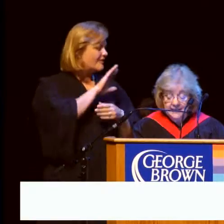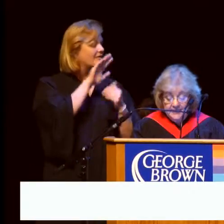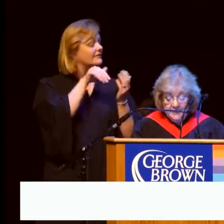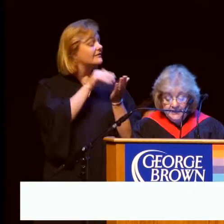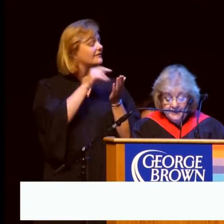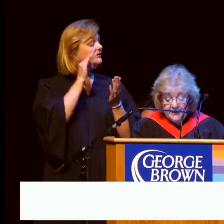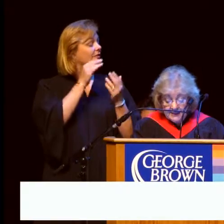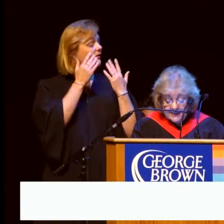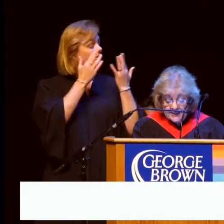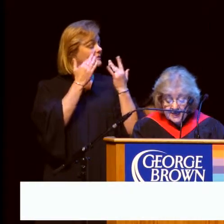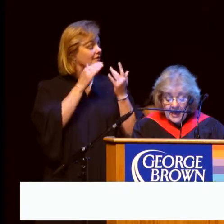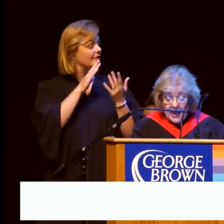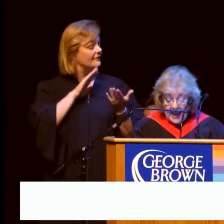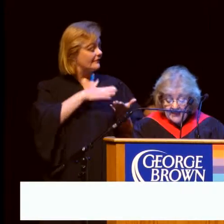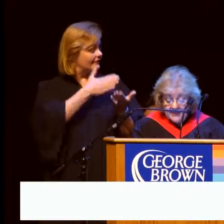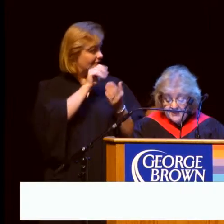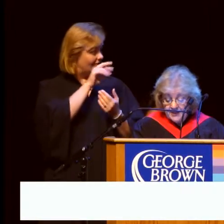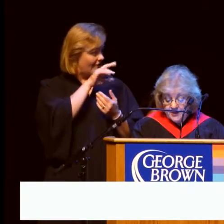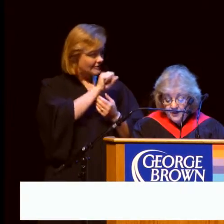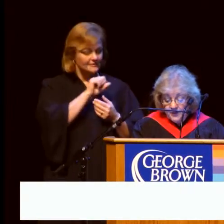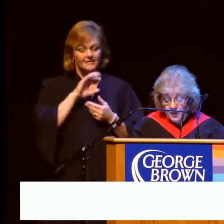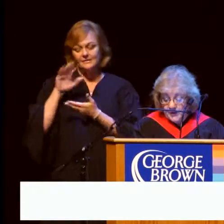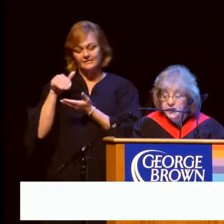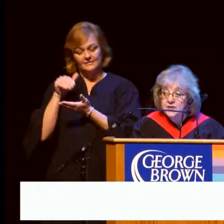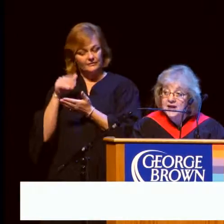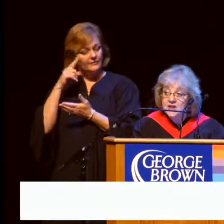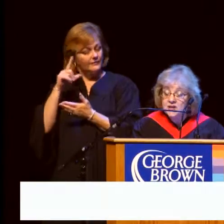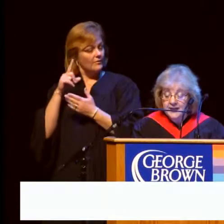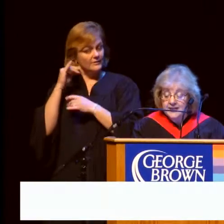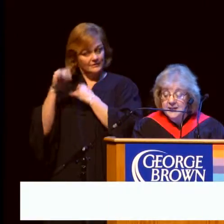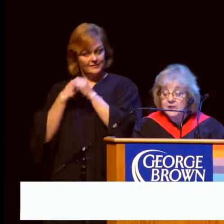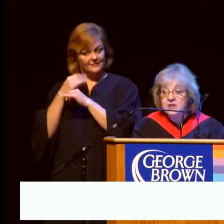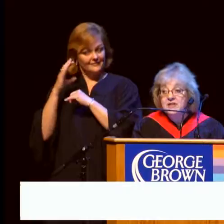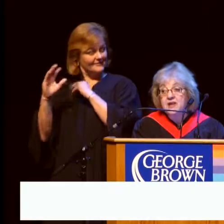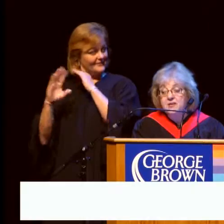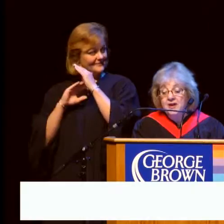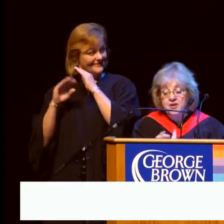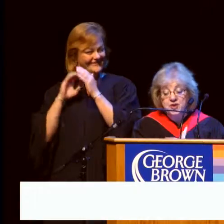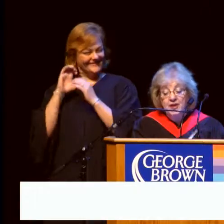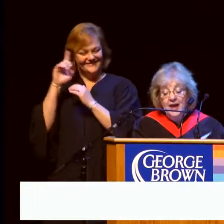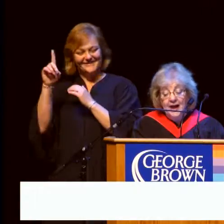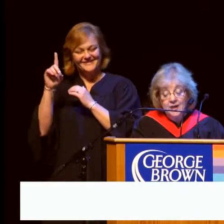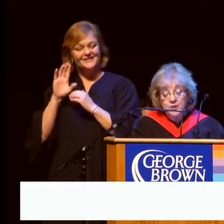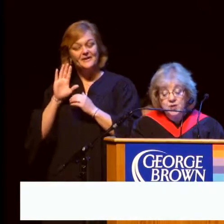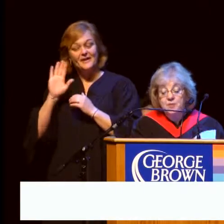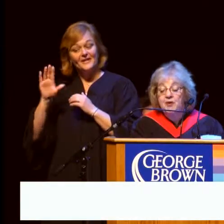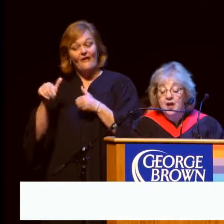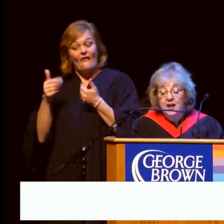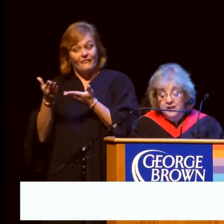AND CULINARY ARTS, AND THE CENTRE FOR INTERNATIONAL AND IMMIGRANT EDUCATION AT GEORGE BROWN COLLEGE.